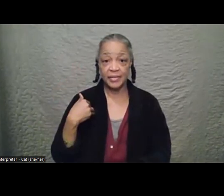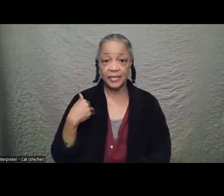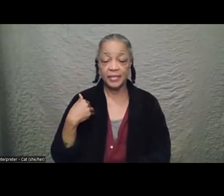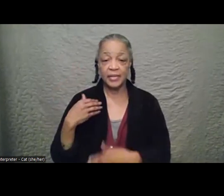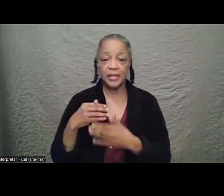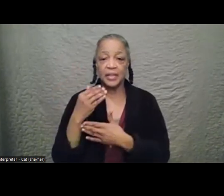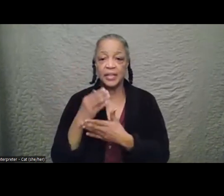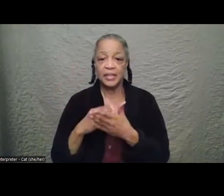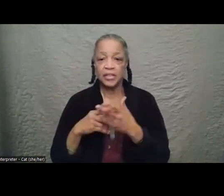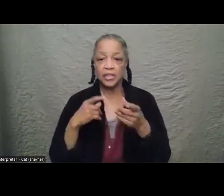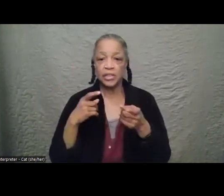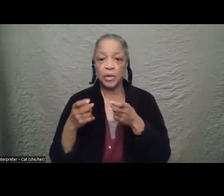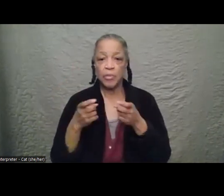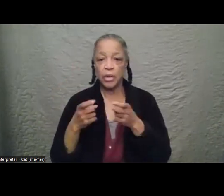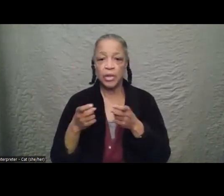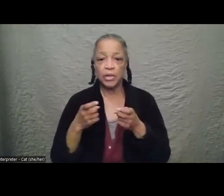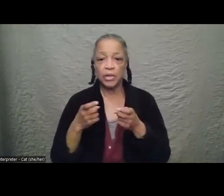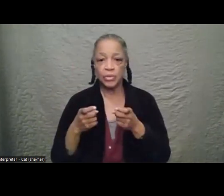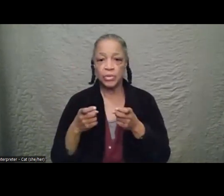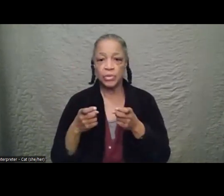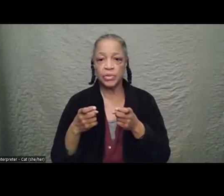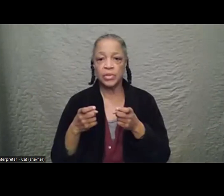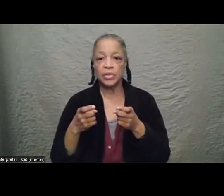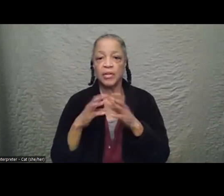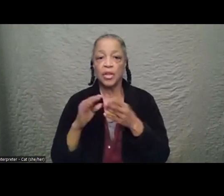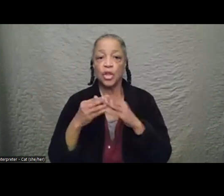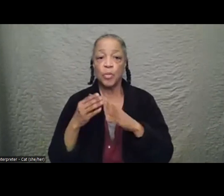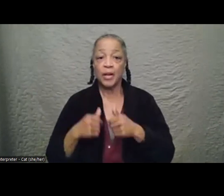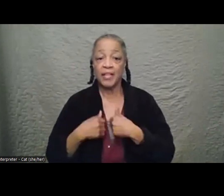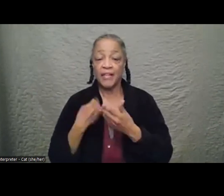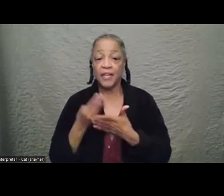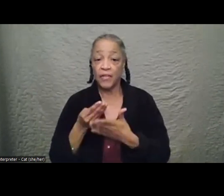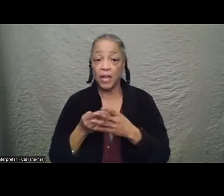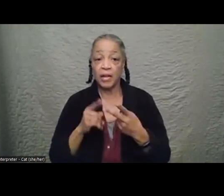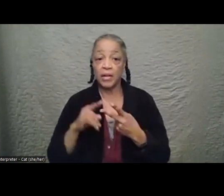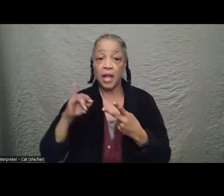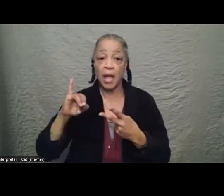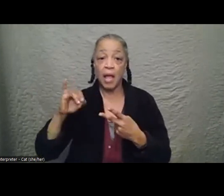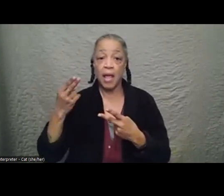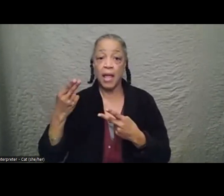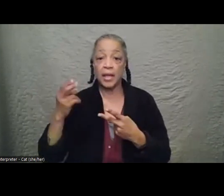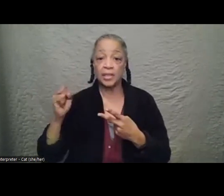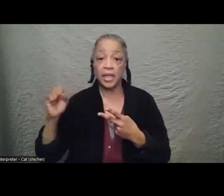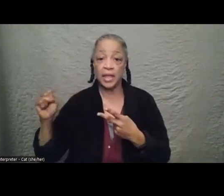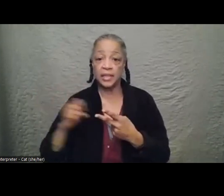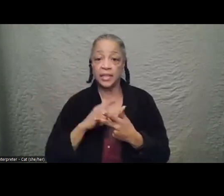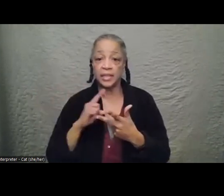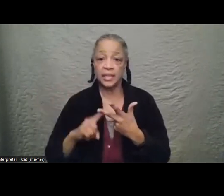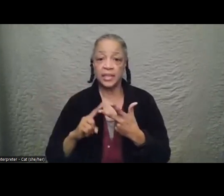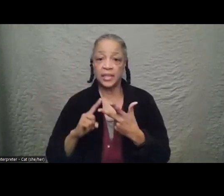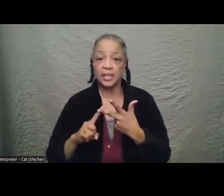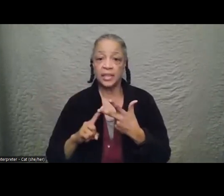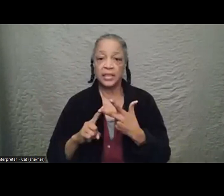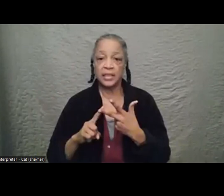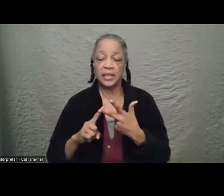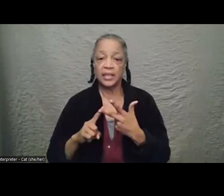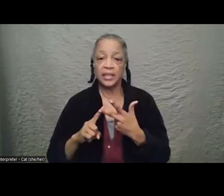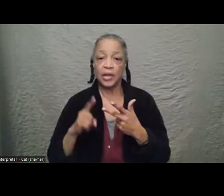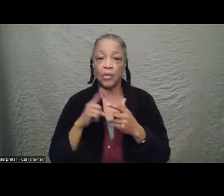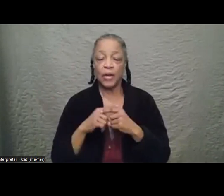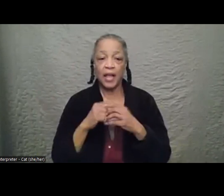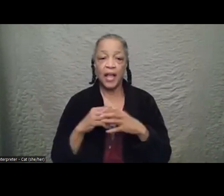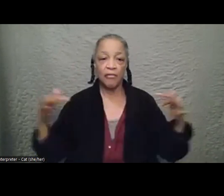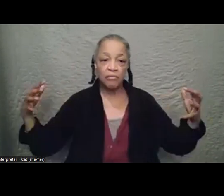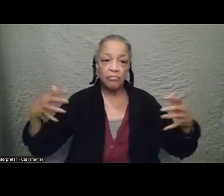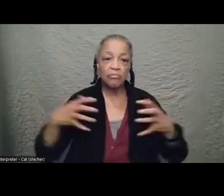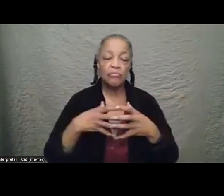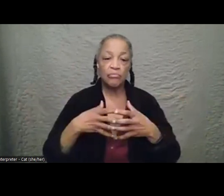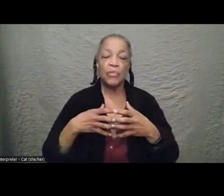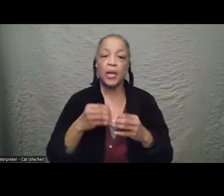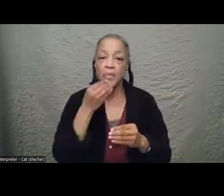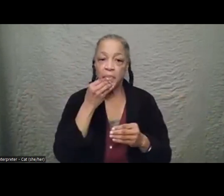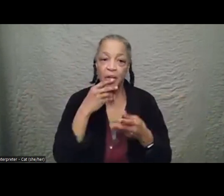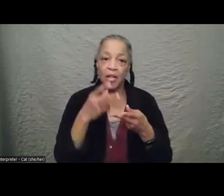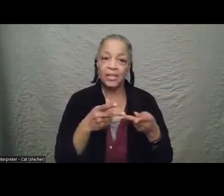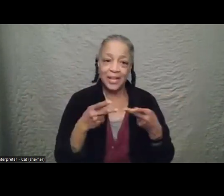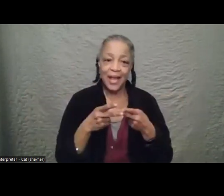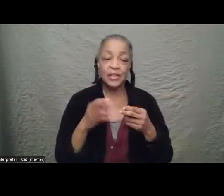of - - community living fund, we have congregate meals sites or home delivered meals or home